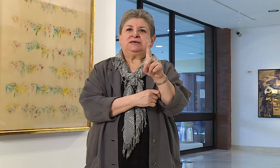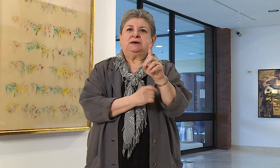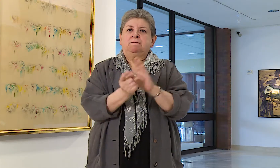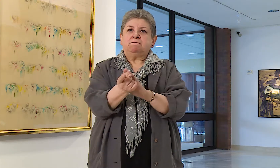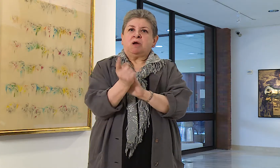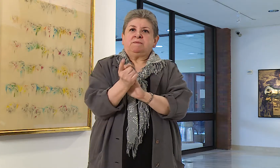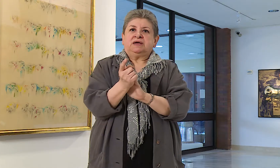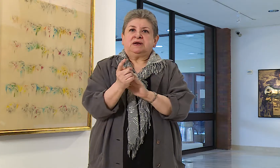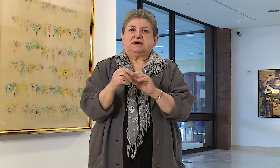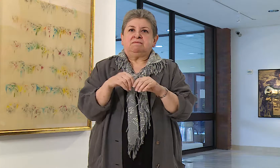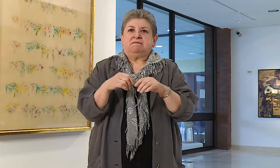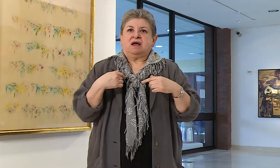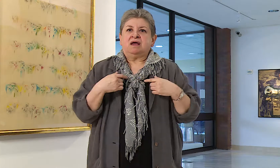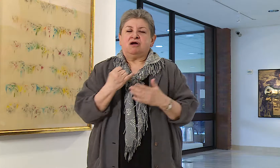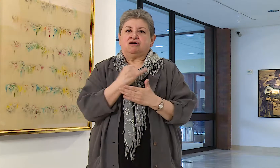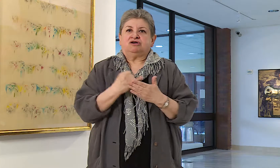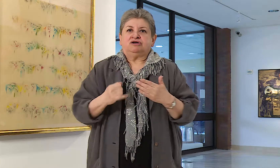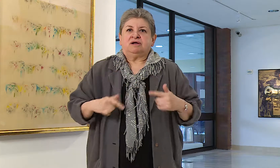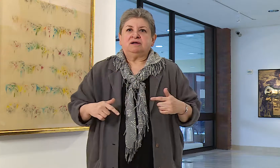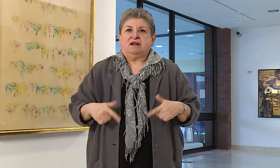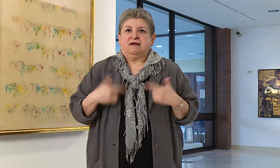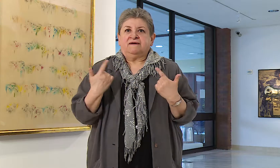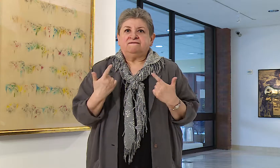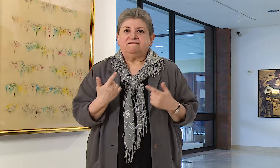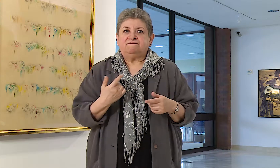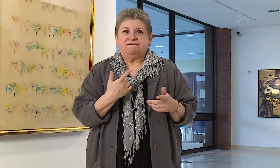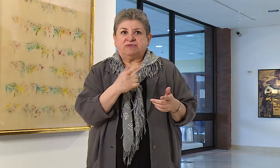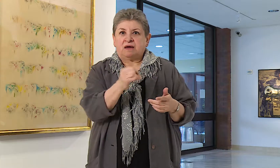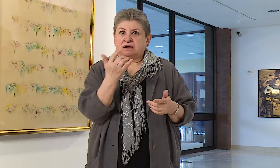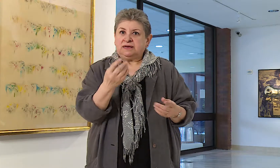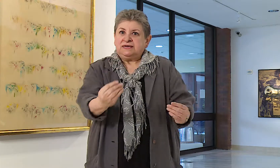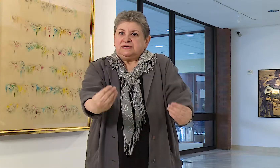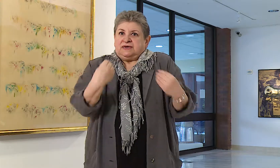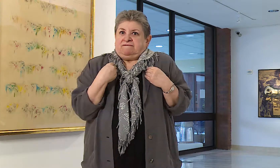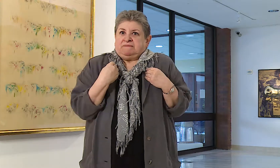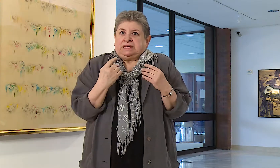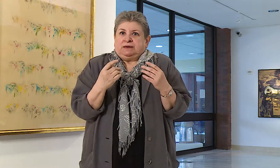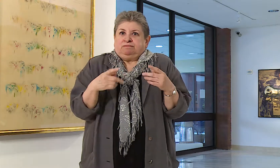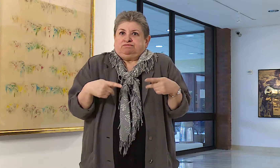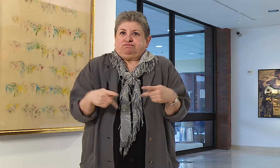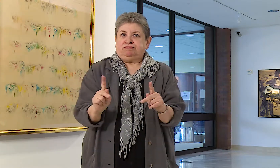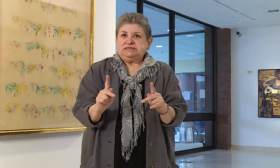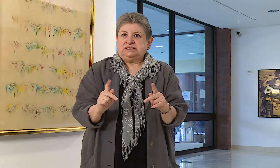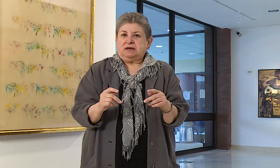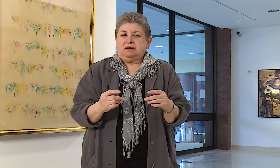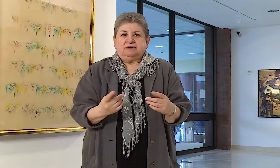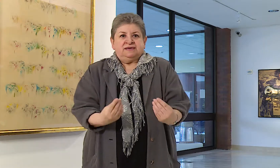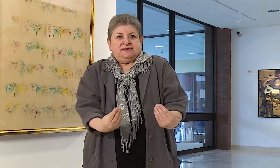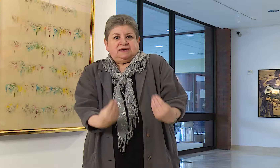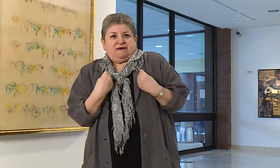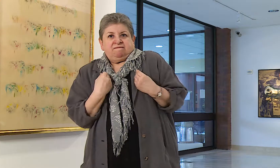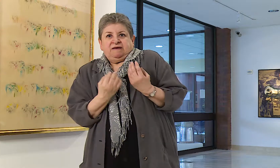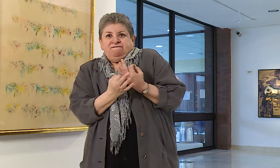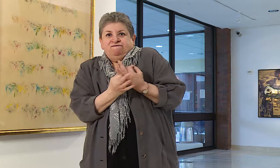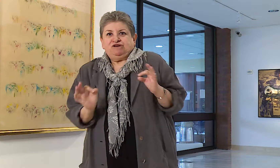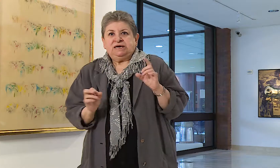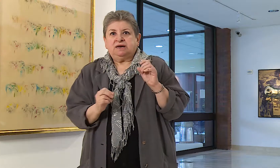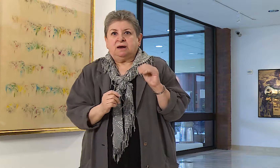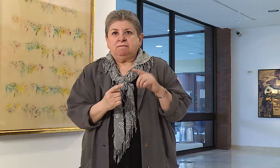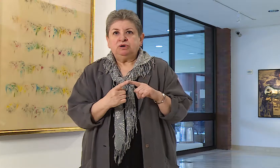It was truly a watershed moment in my art career. It gave me permission,